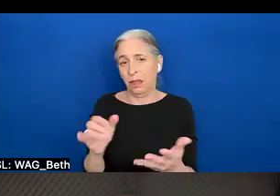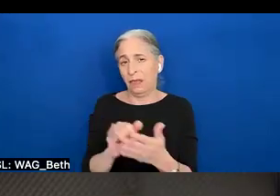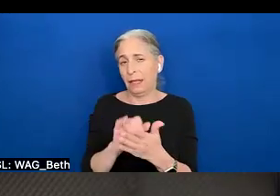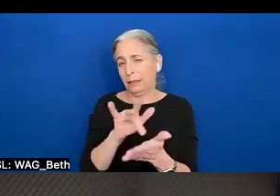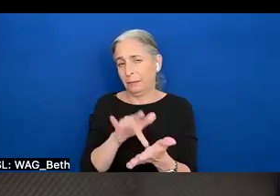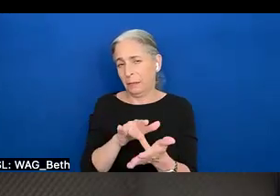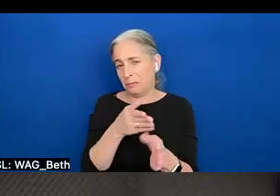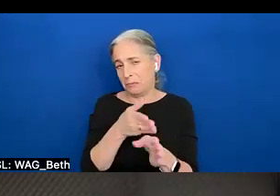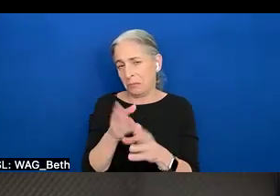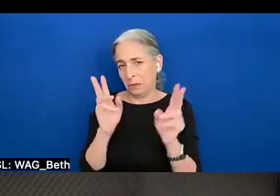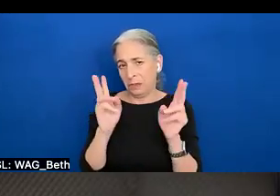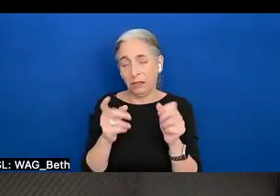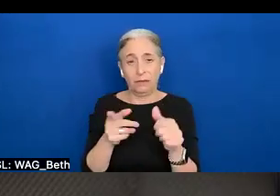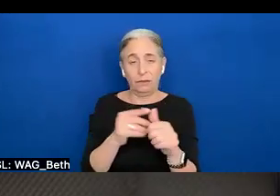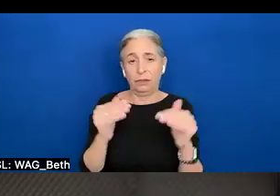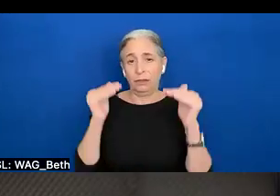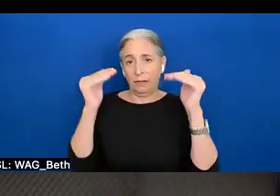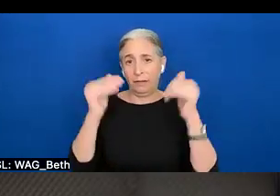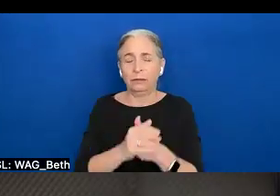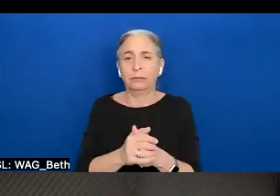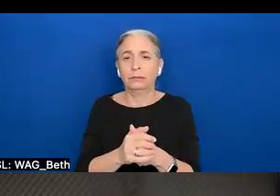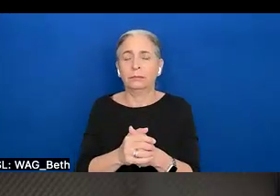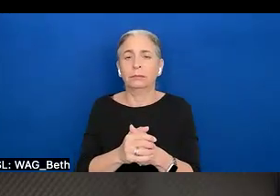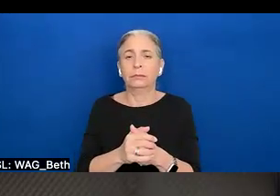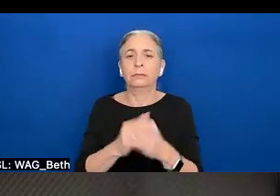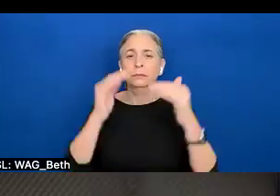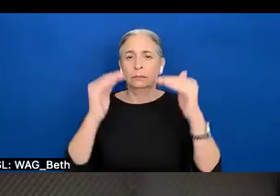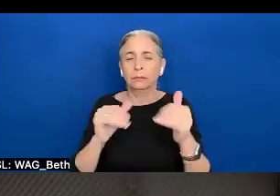title. And it's the first level. Then I go to page 2.